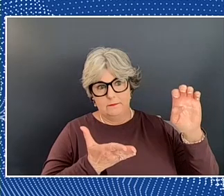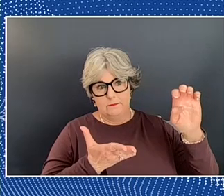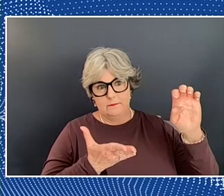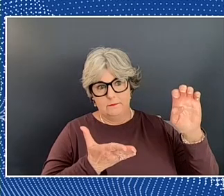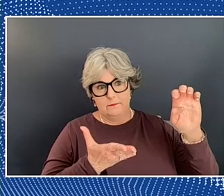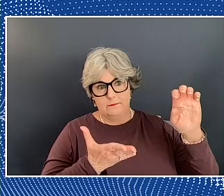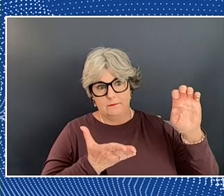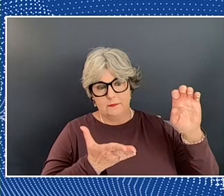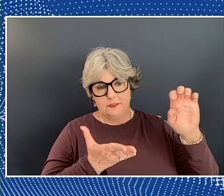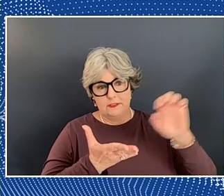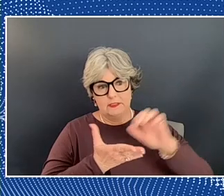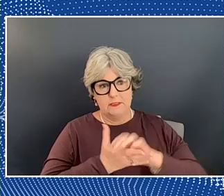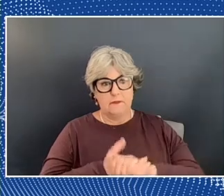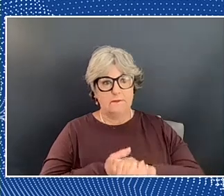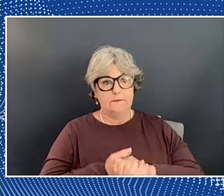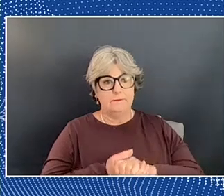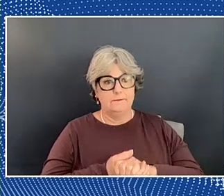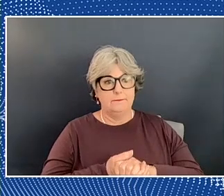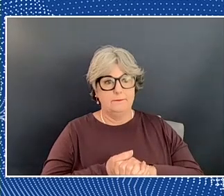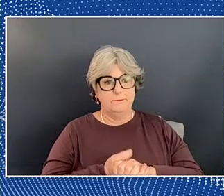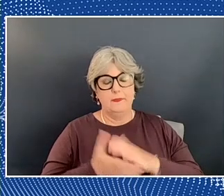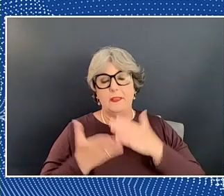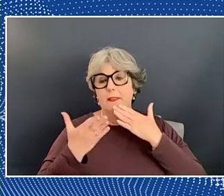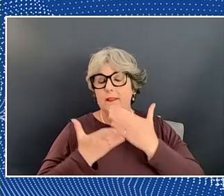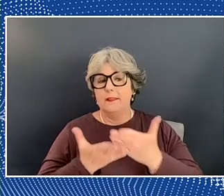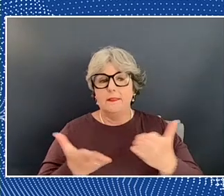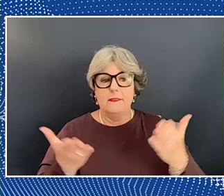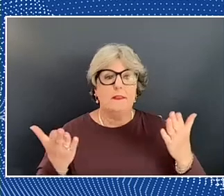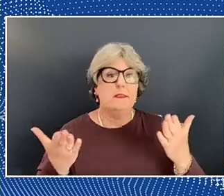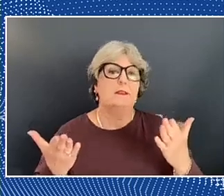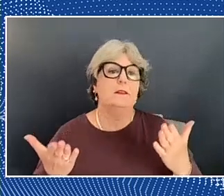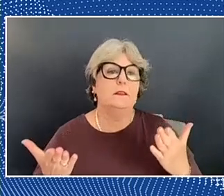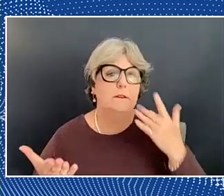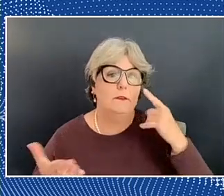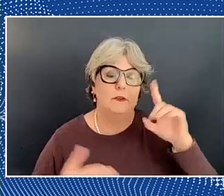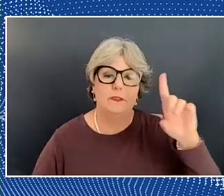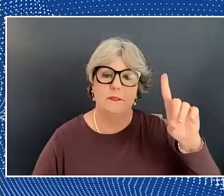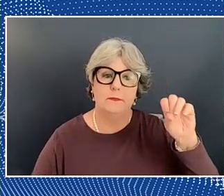I would simply like to thank everybody, on behalf of the Department for all of the